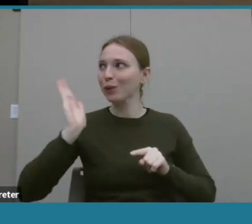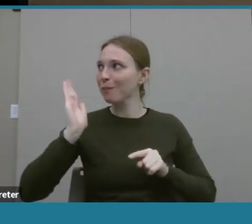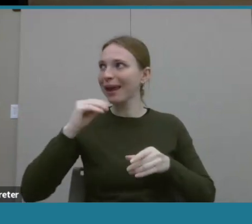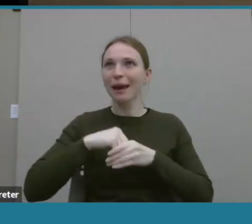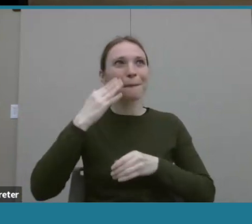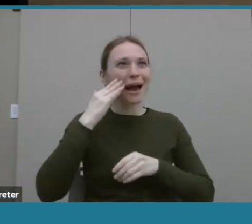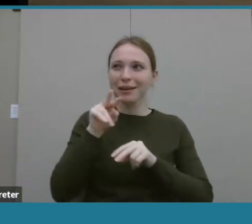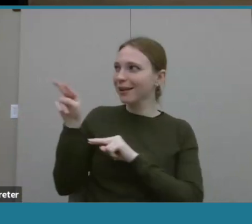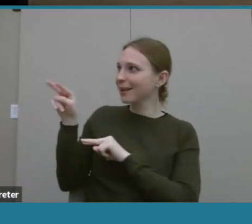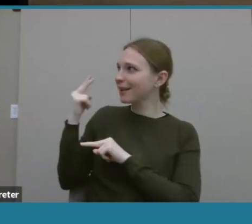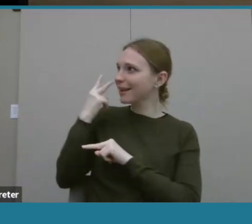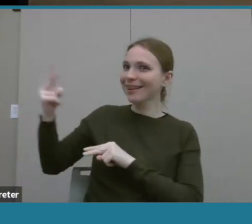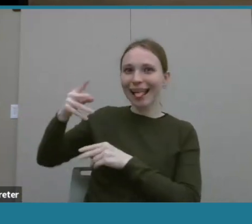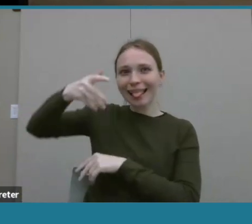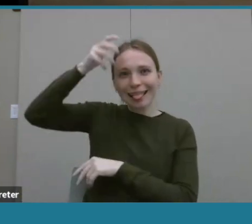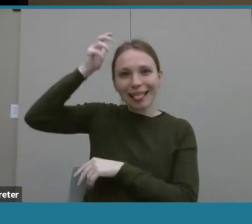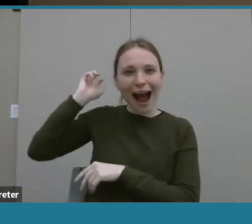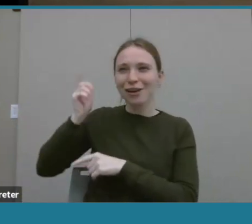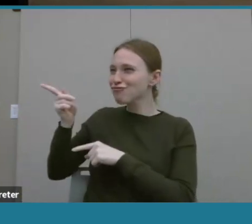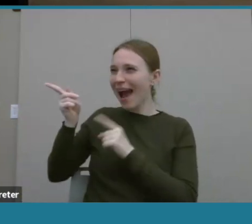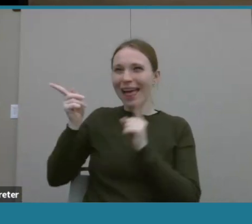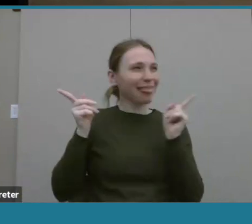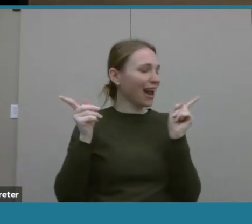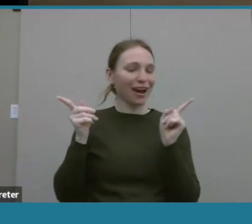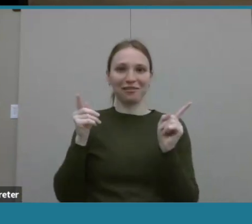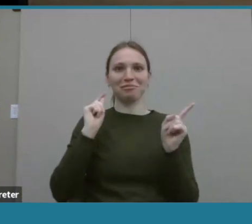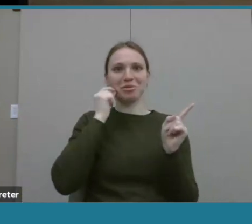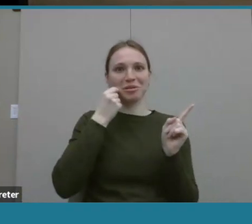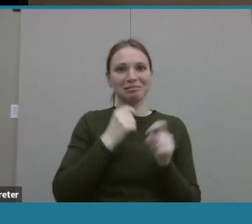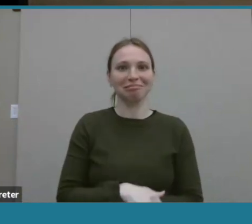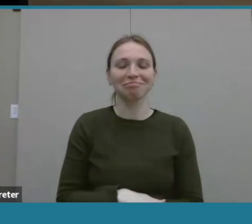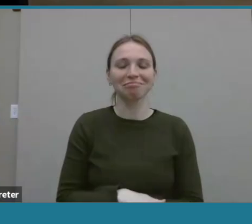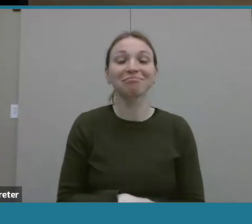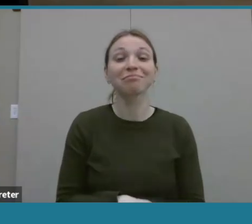there, So this is really cool. What was my experience?